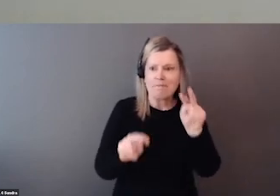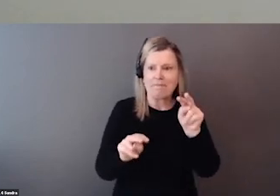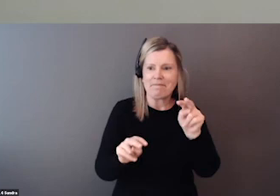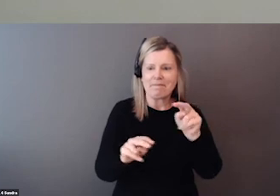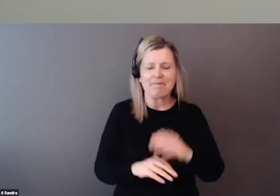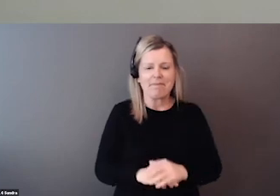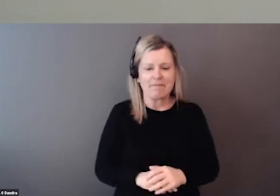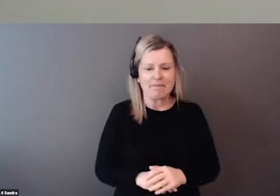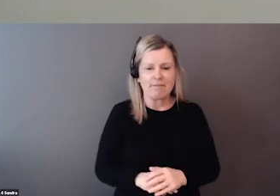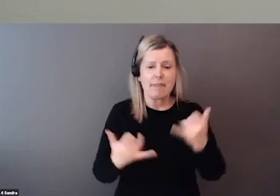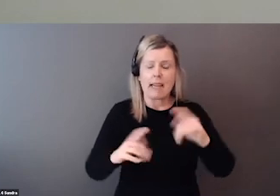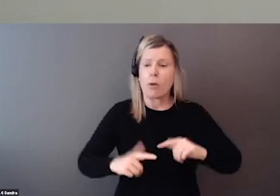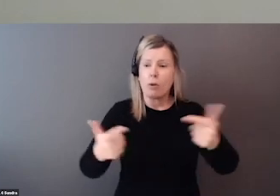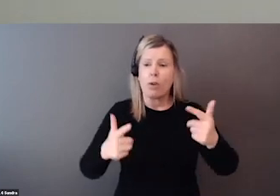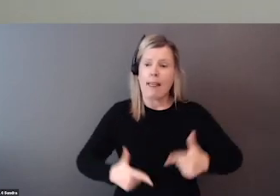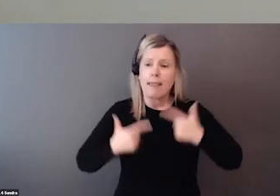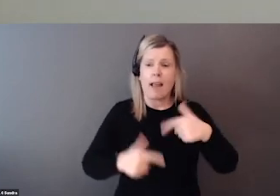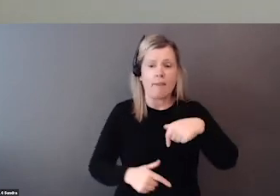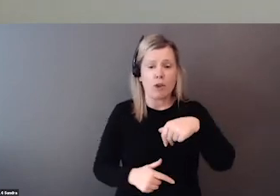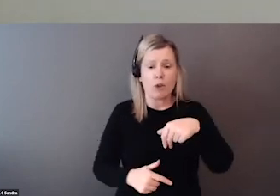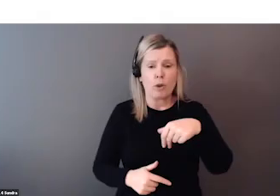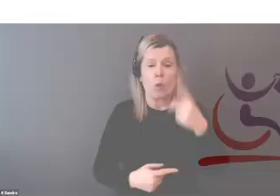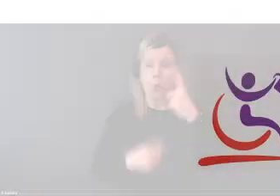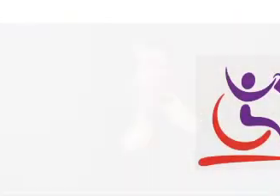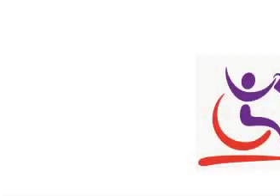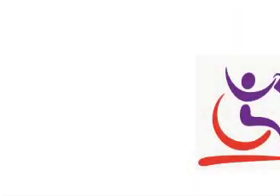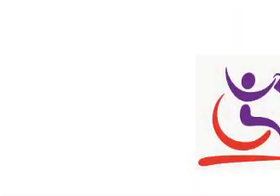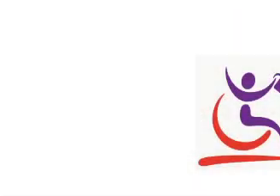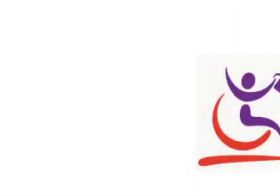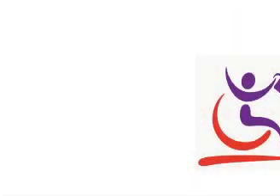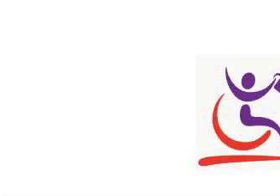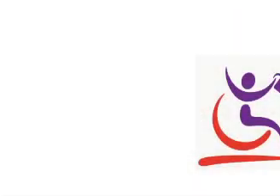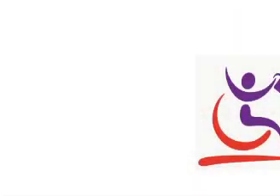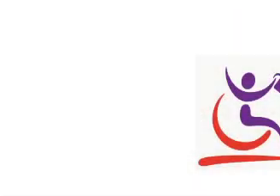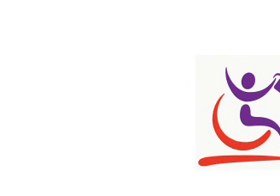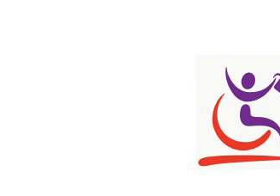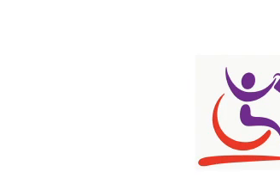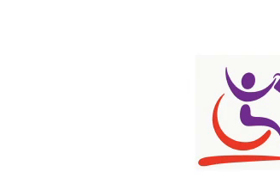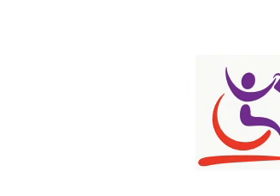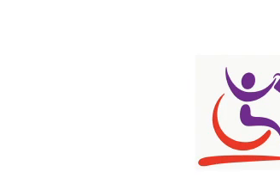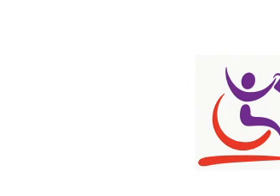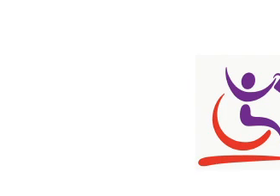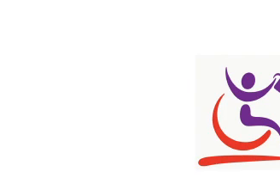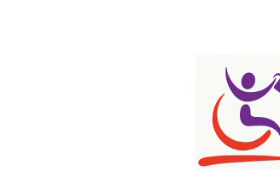We will now turn to the live question and answer session.